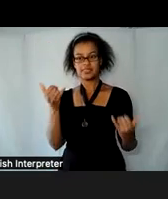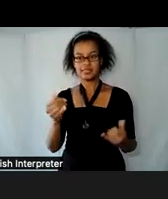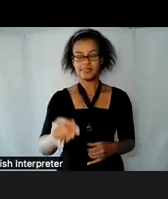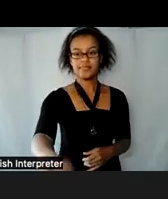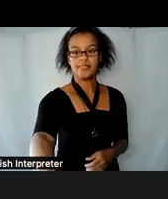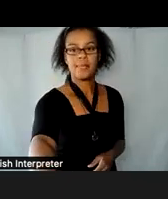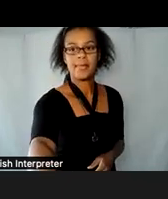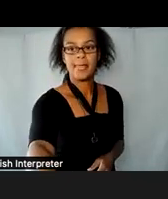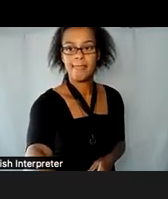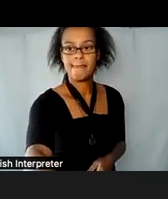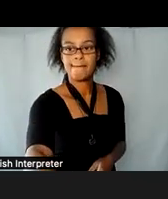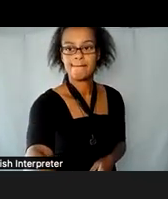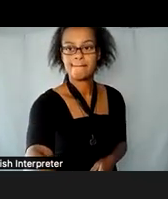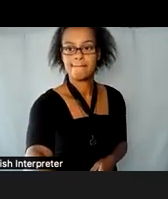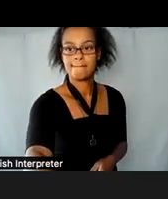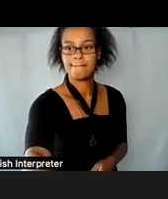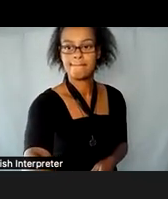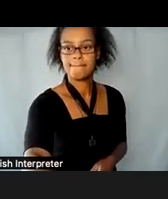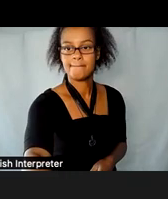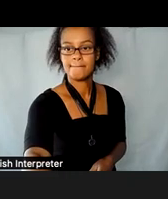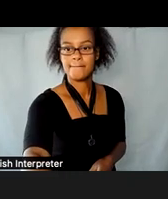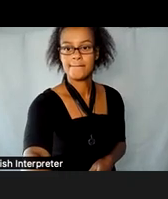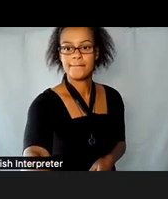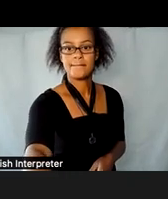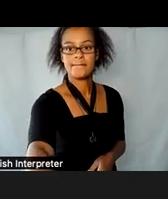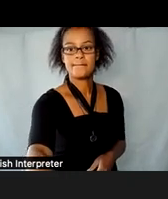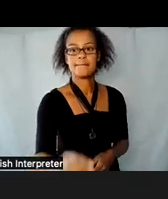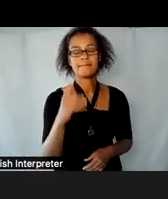So to begin just simply at what is an amazing Toronto parks.